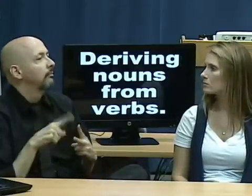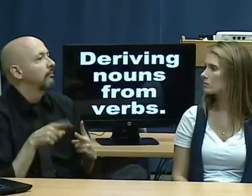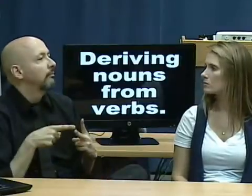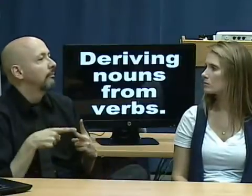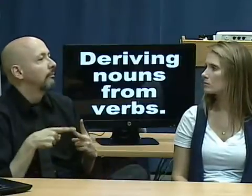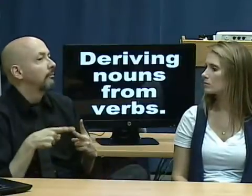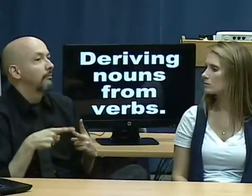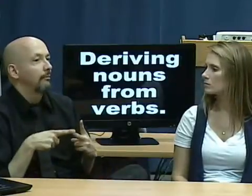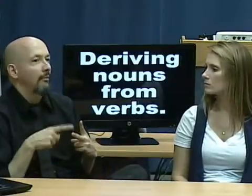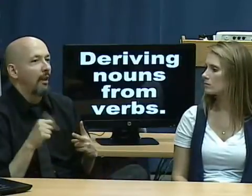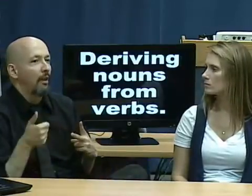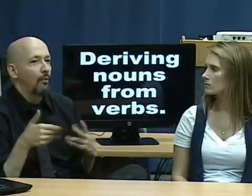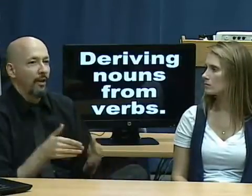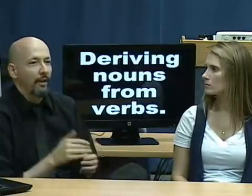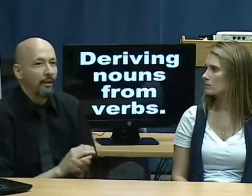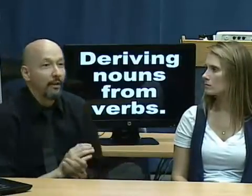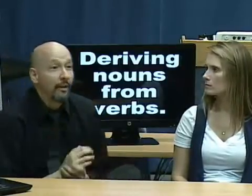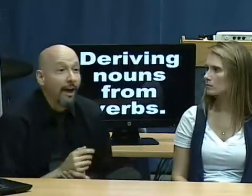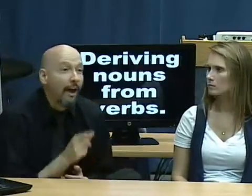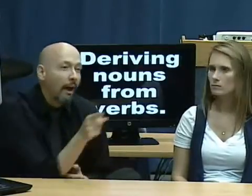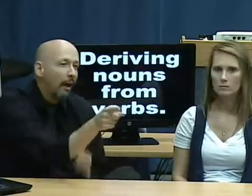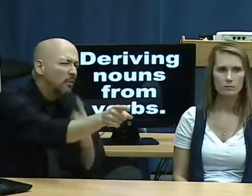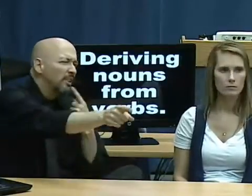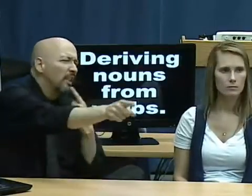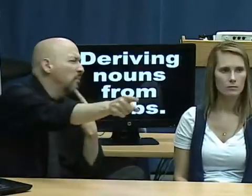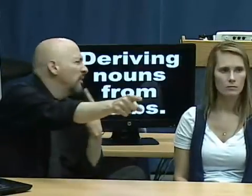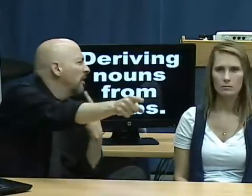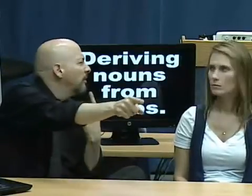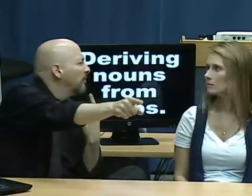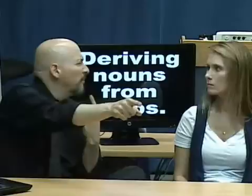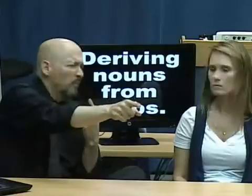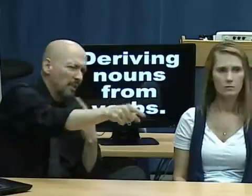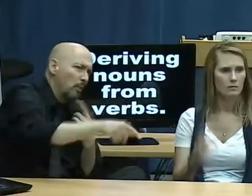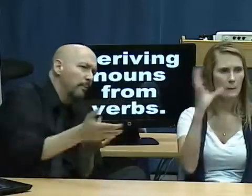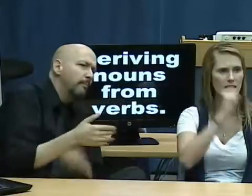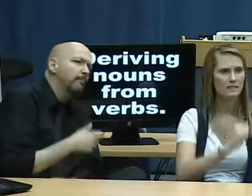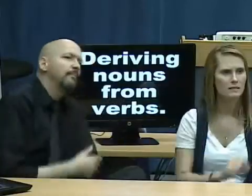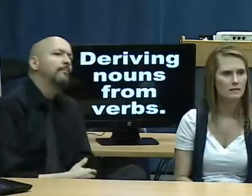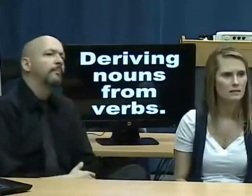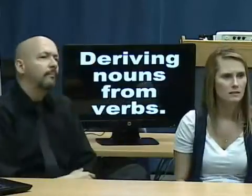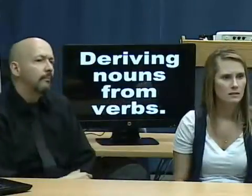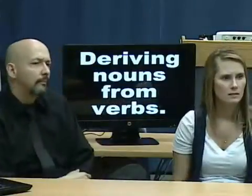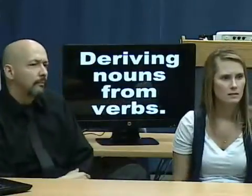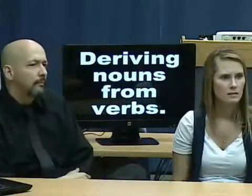What's the other way? What'd they say? I missed it.